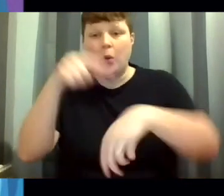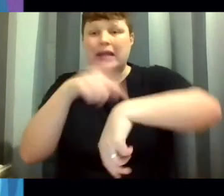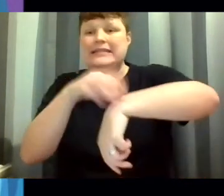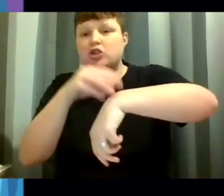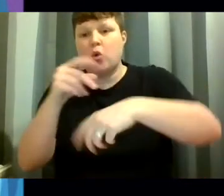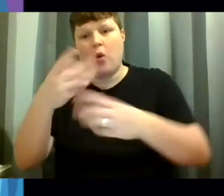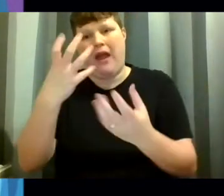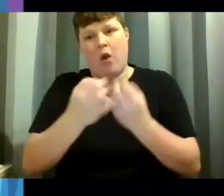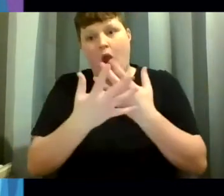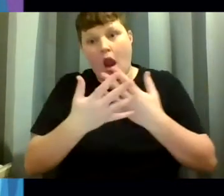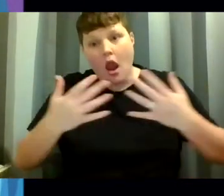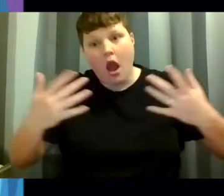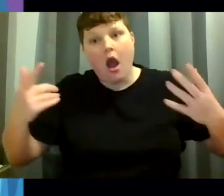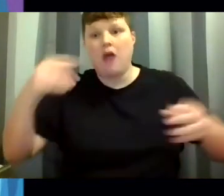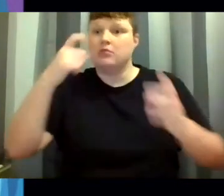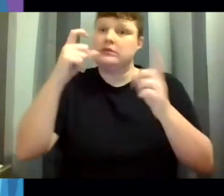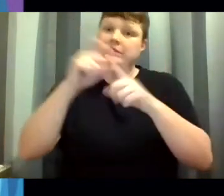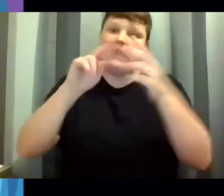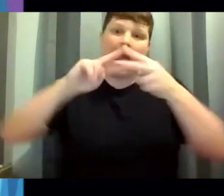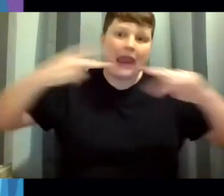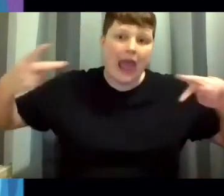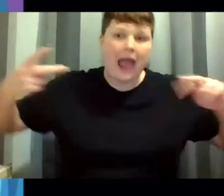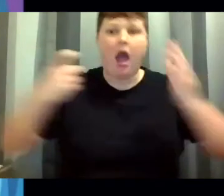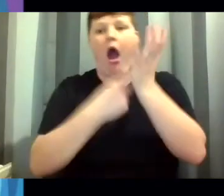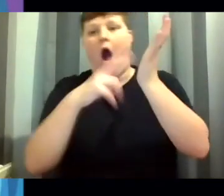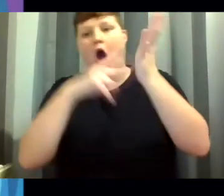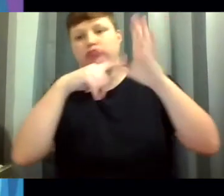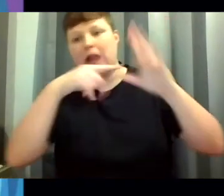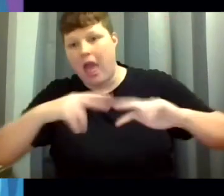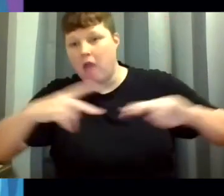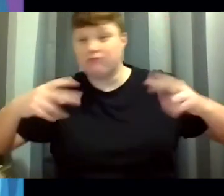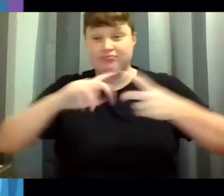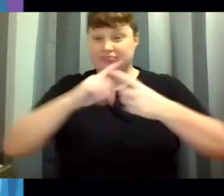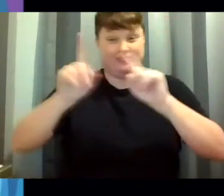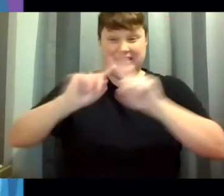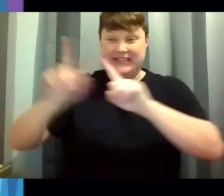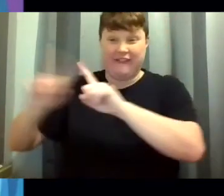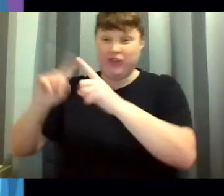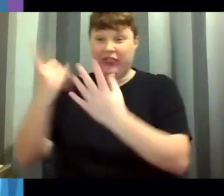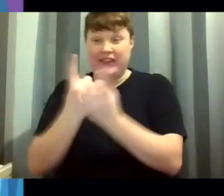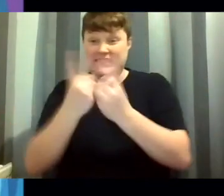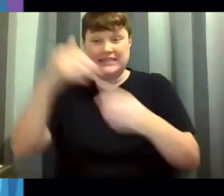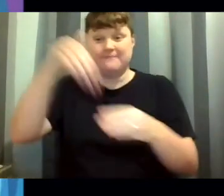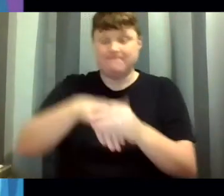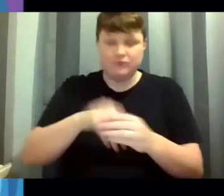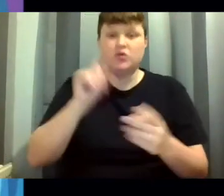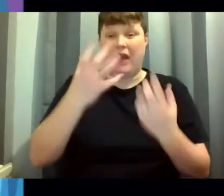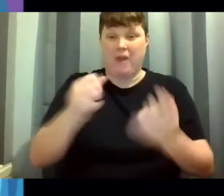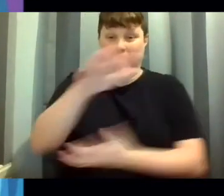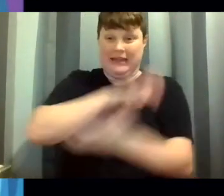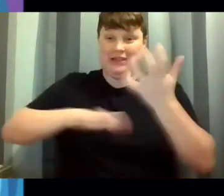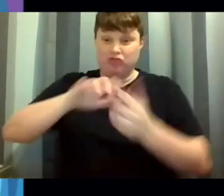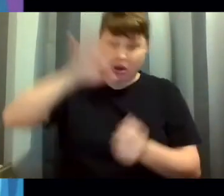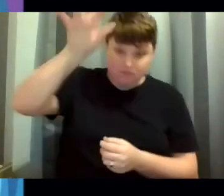DNA and RNA (as well as various glycogens), so we end up with a mixture of all these, but we're